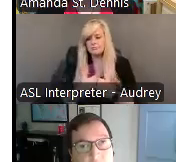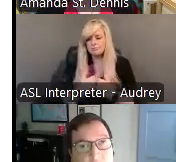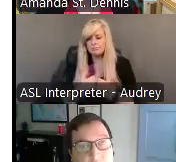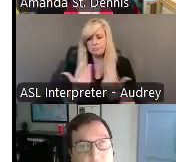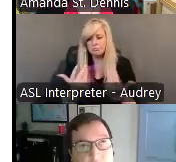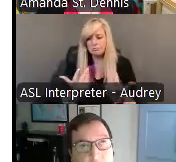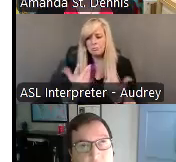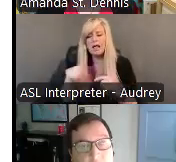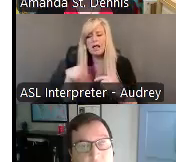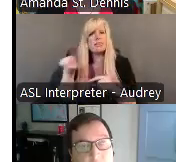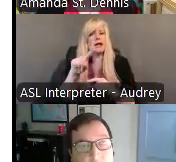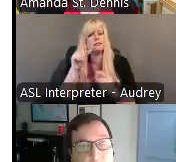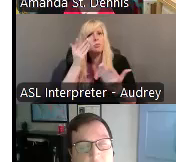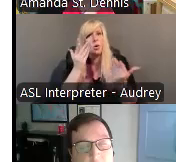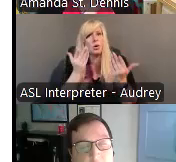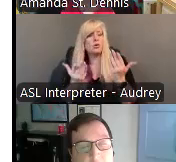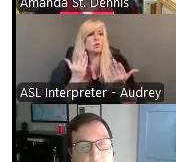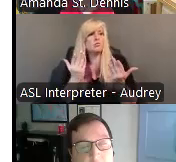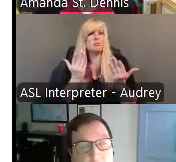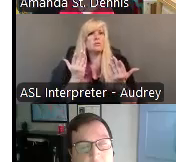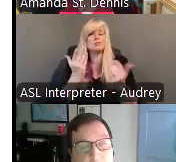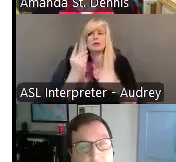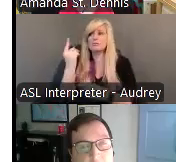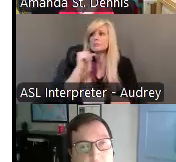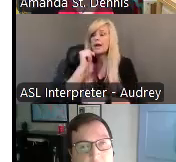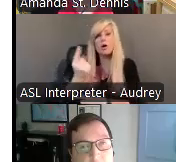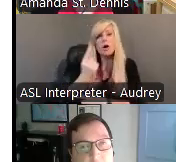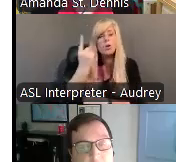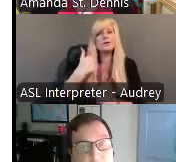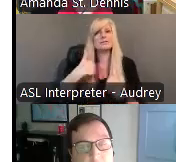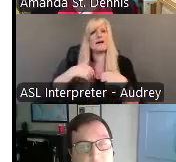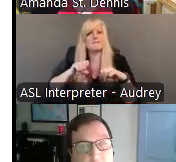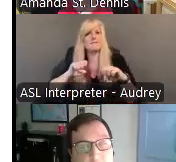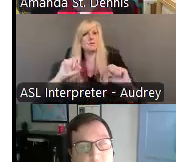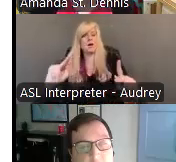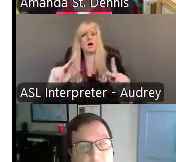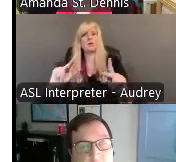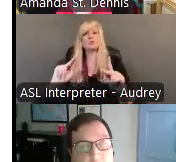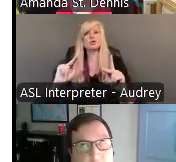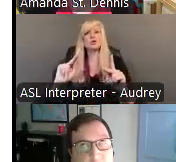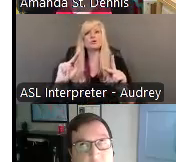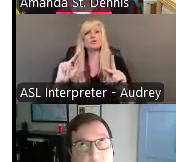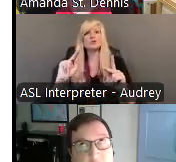they might not always have had the space to freely voice their perspectives and to